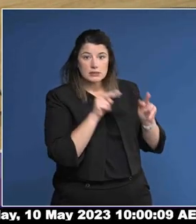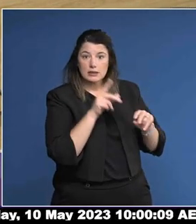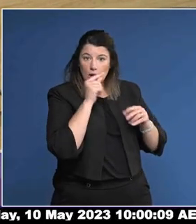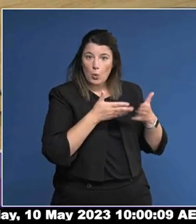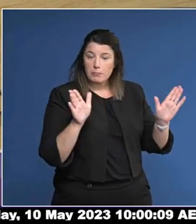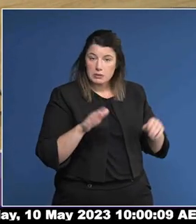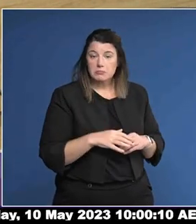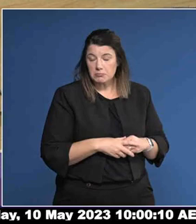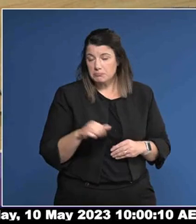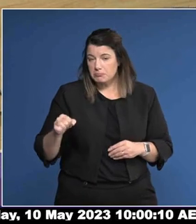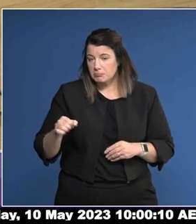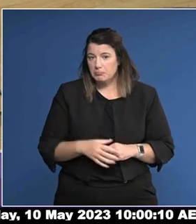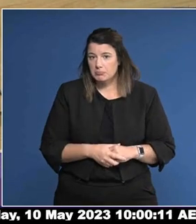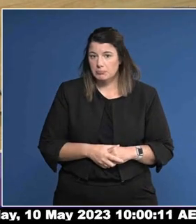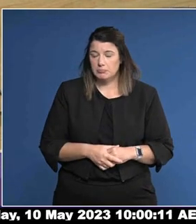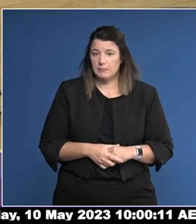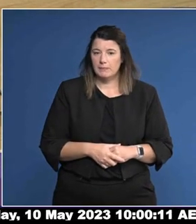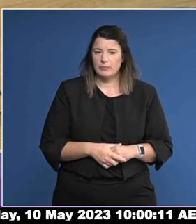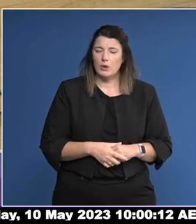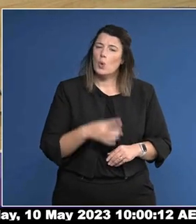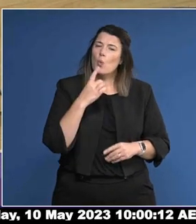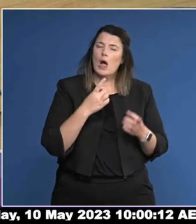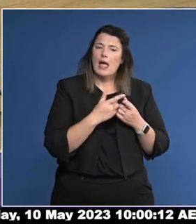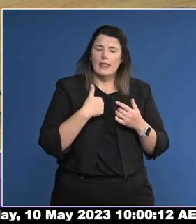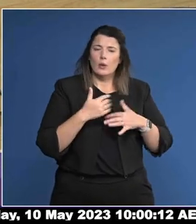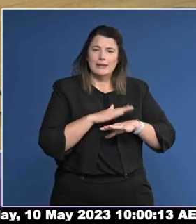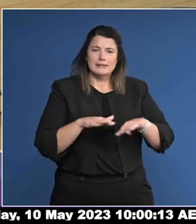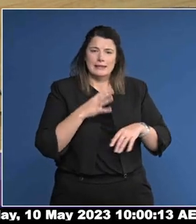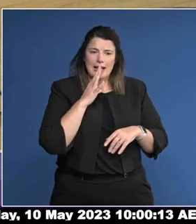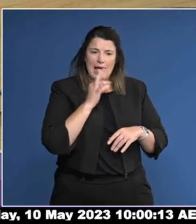One matter which we didn't ask you in the indicative findings - sorry, just